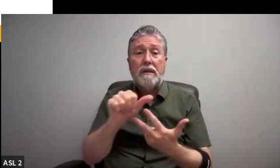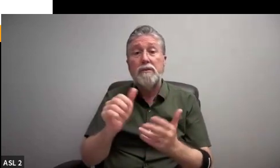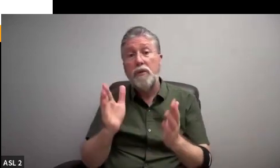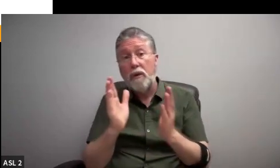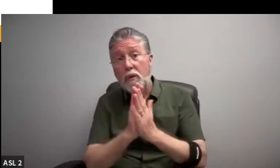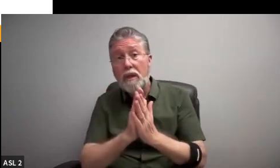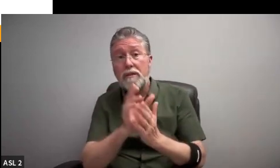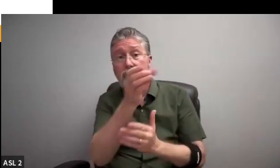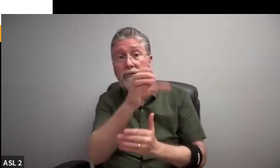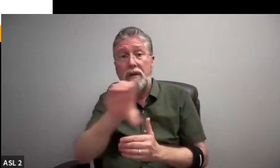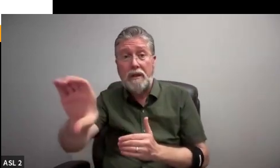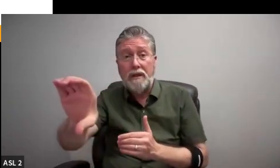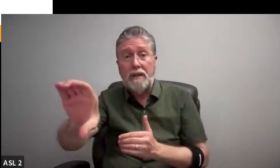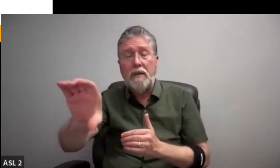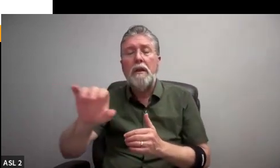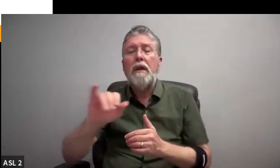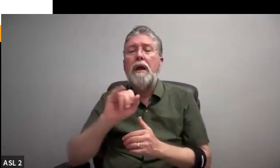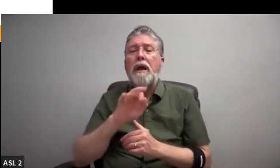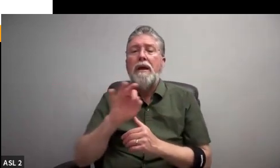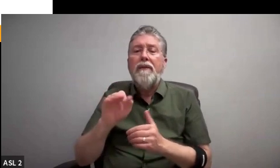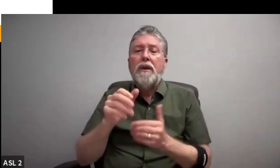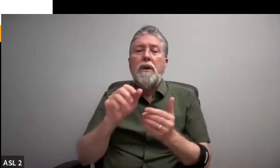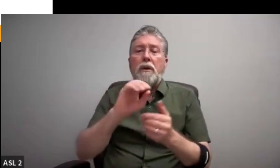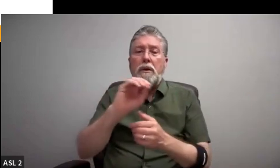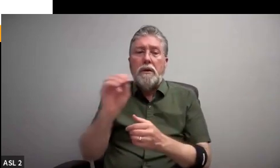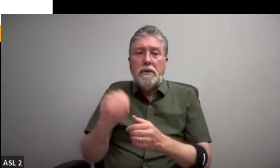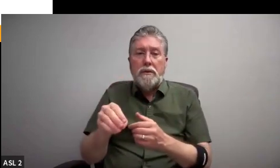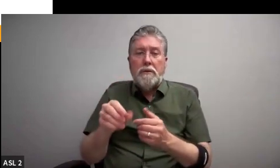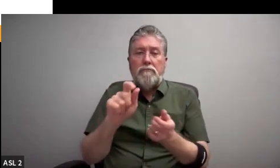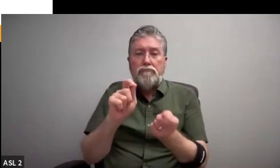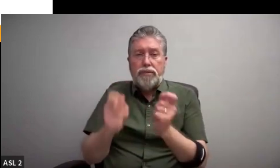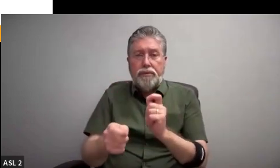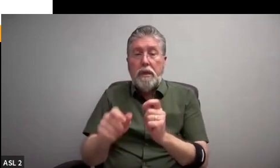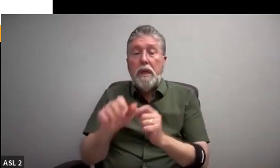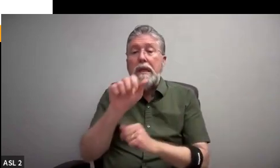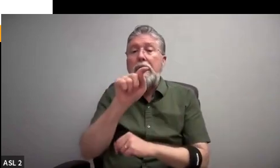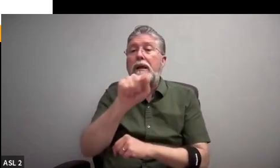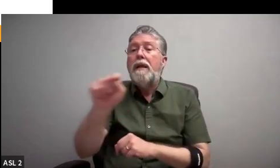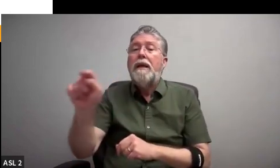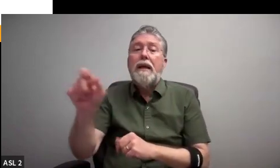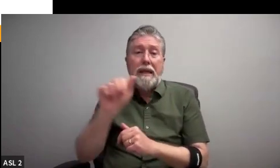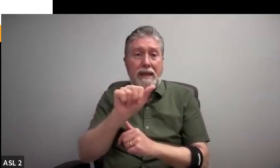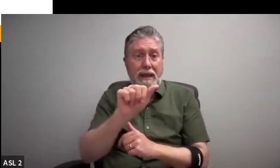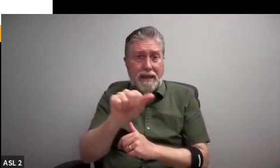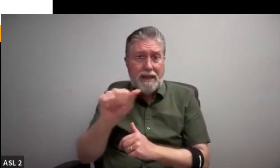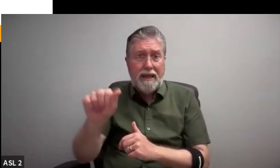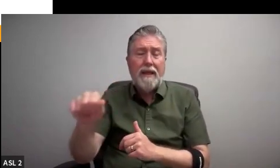the IFF shall be proportionately adjusted based on AAAs that request redistributed allocations;